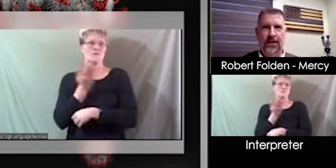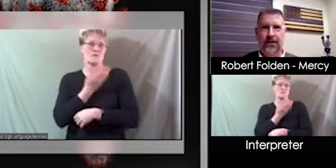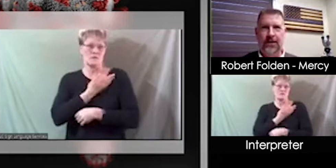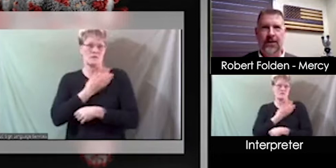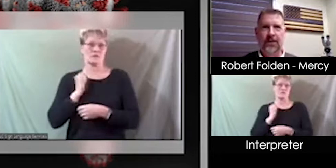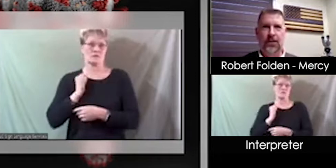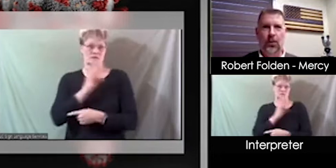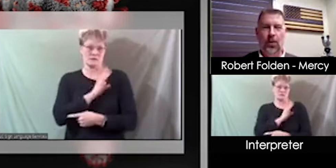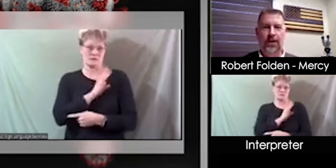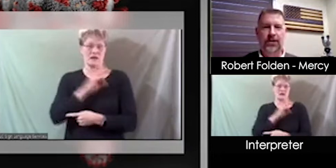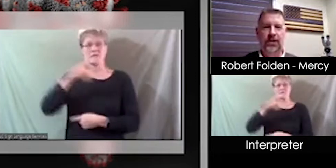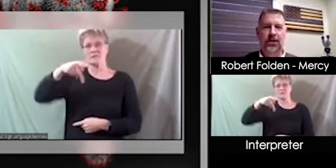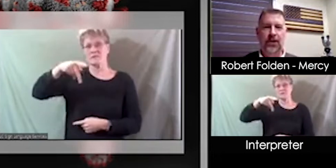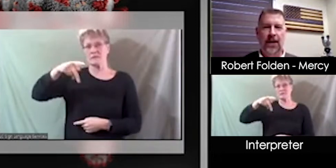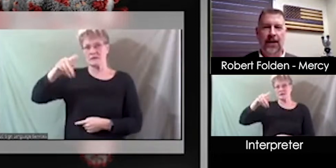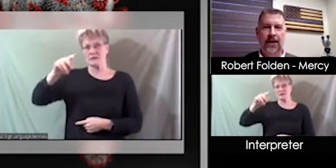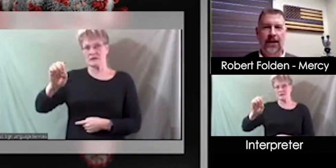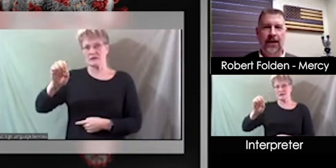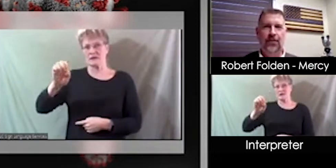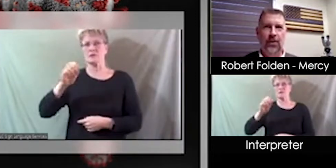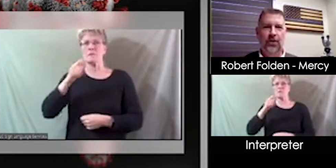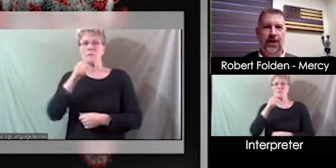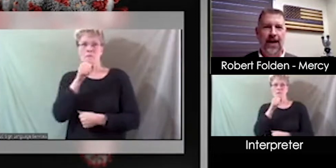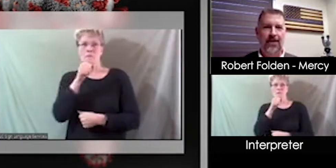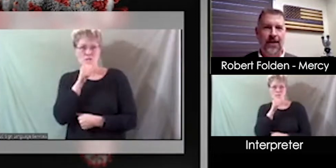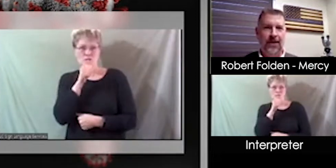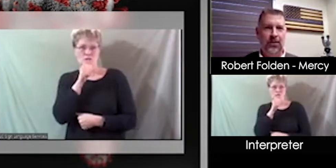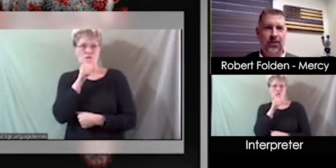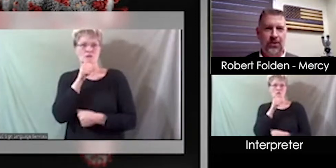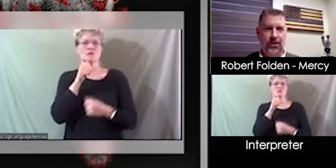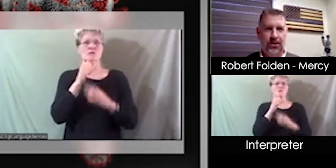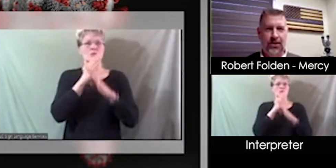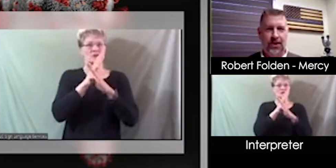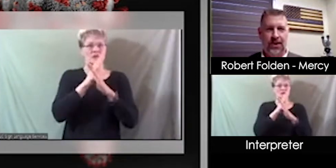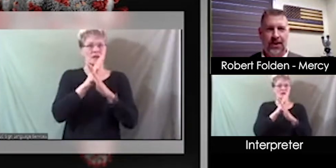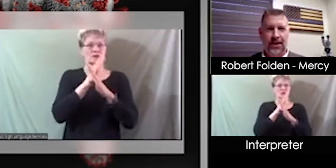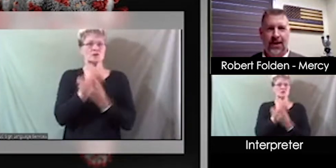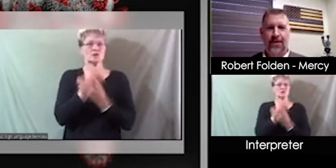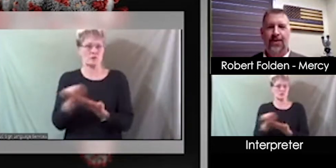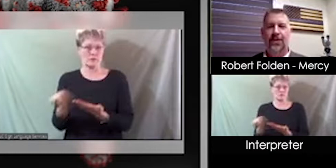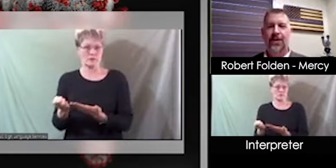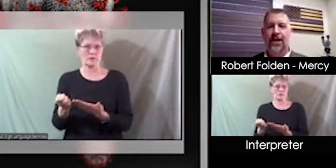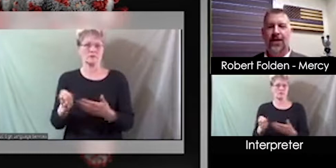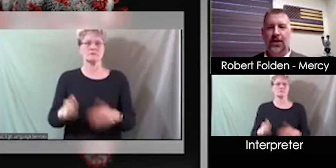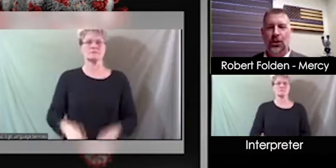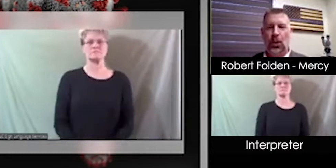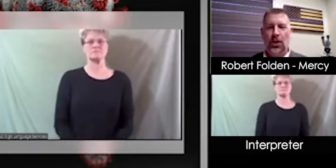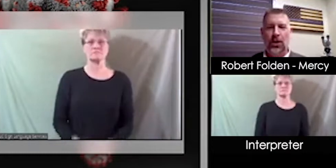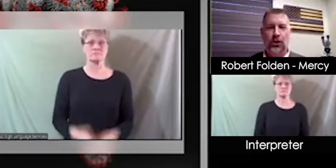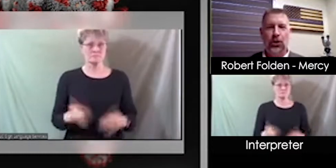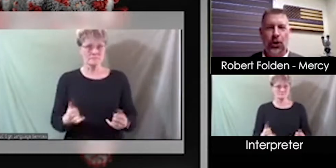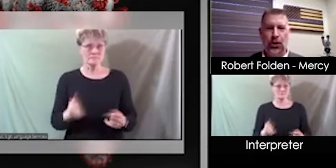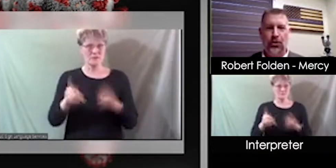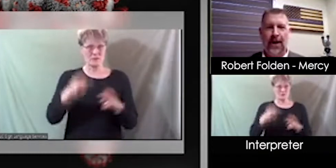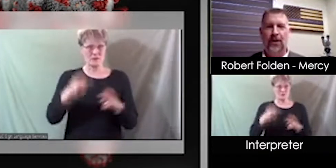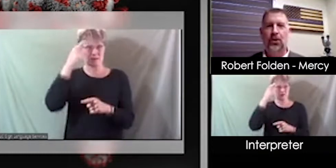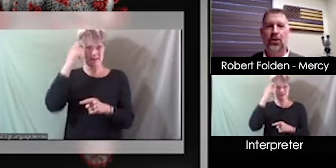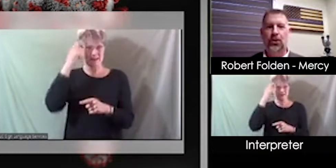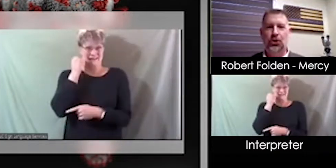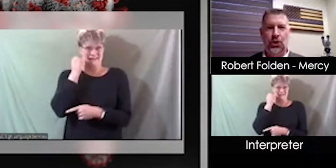of us is "what does it look like if we were to have an actual surge," and then your turn rate or your